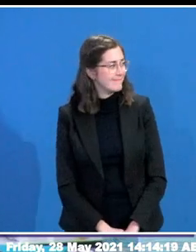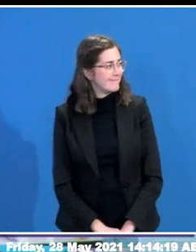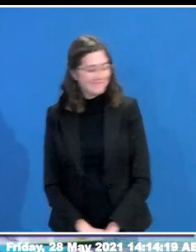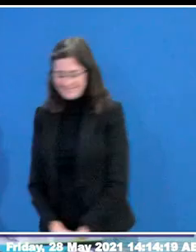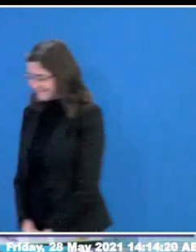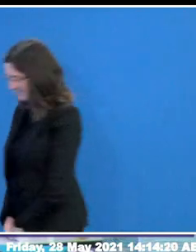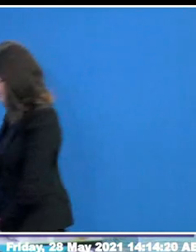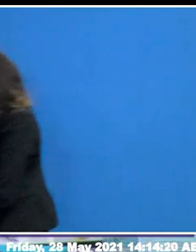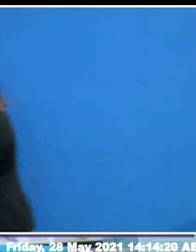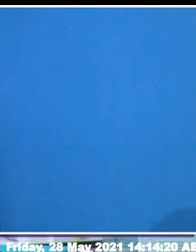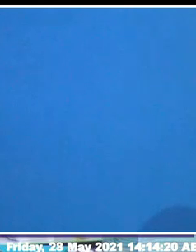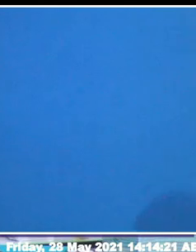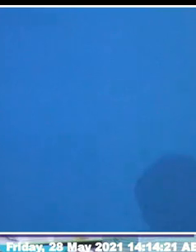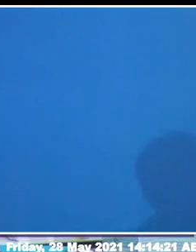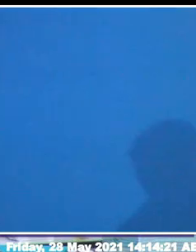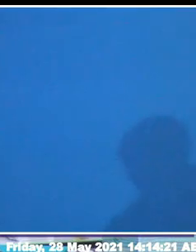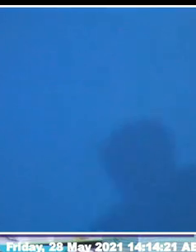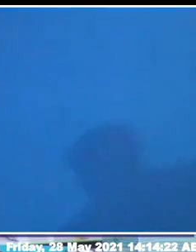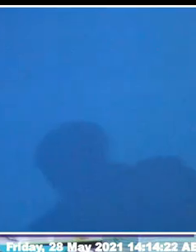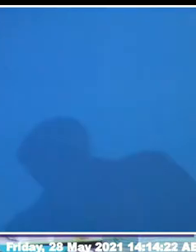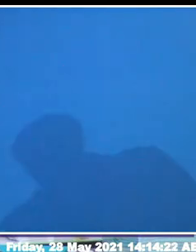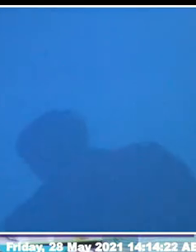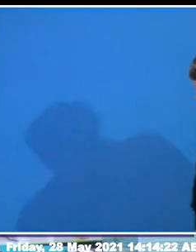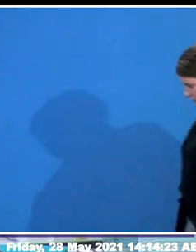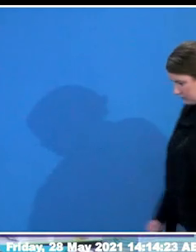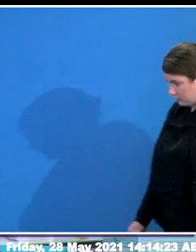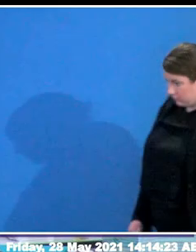a process with which you've become no doubt intimately familiar.